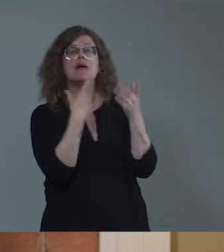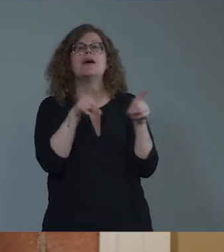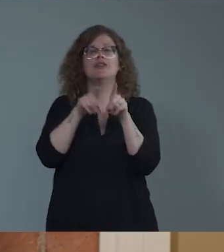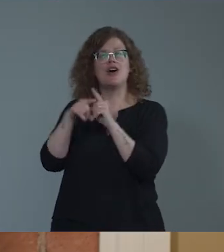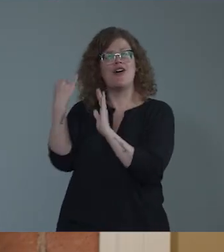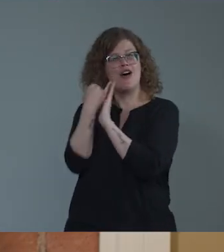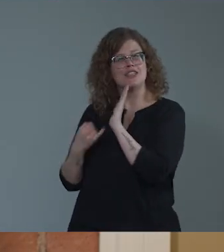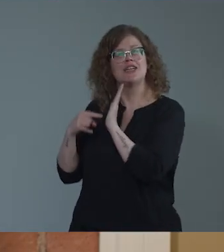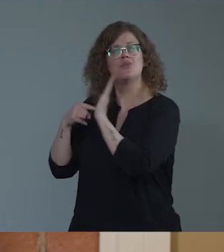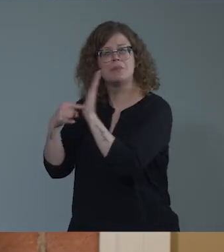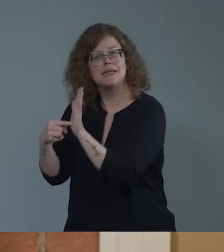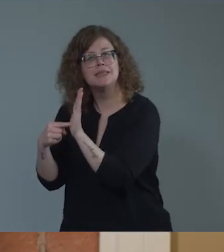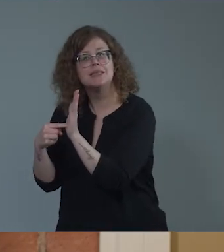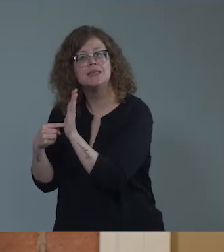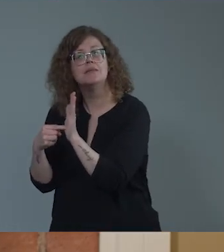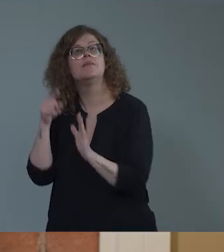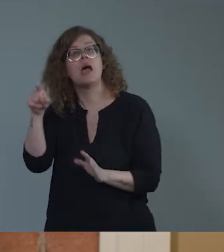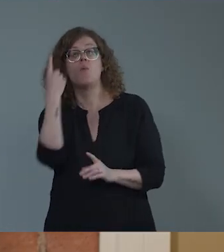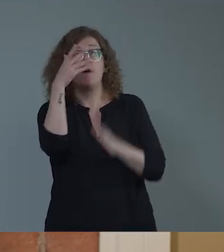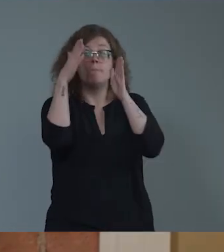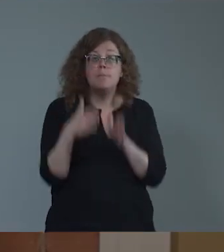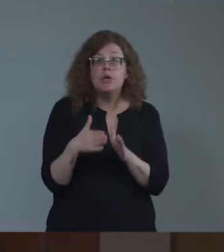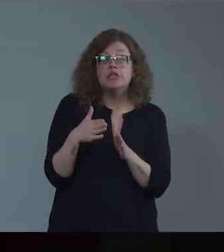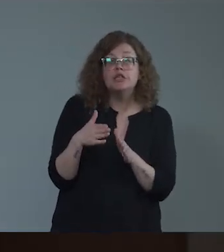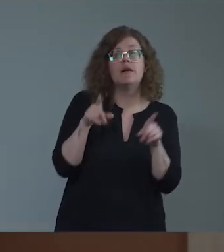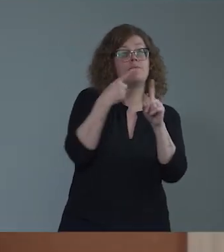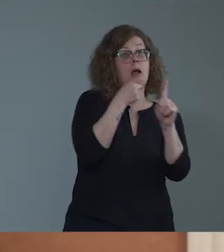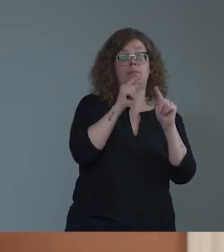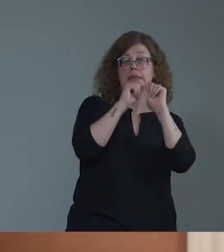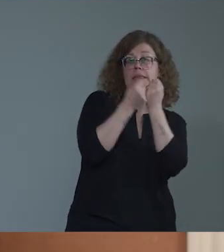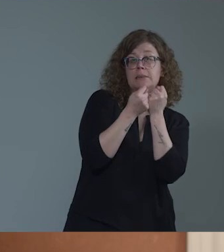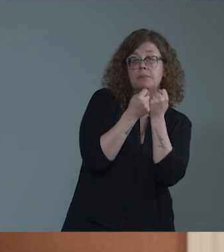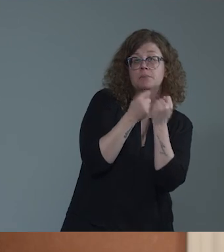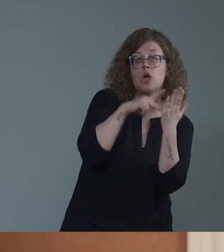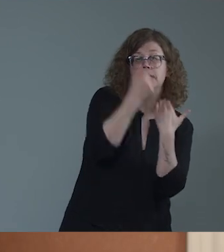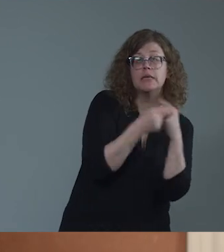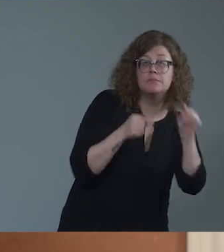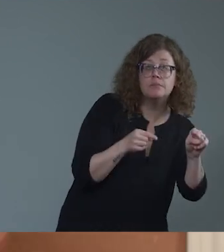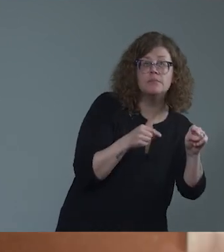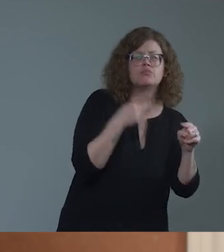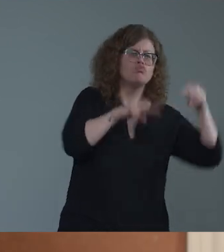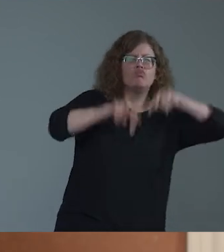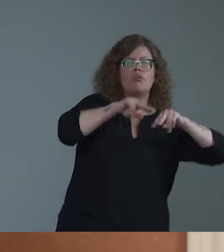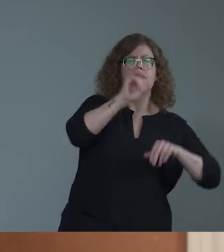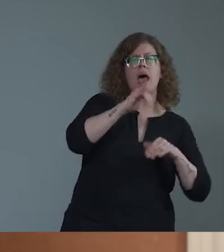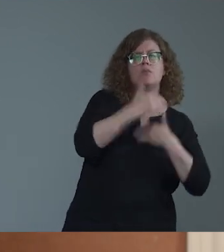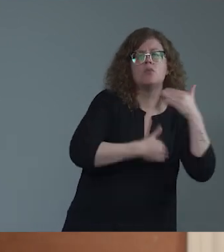of going through the applications, making sure they are as objective as possible. Sometimes, if you're not sure, that's where going to a concept